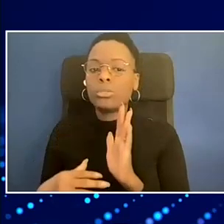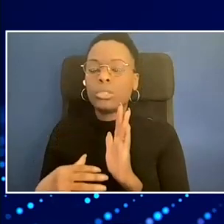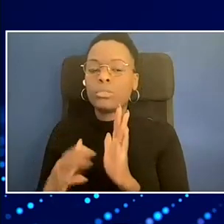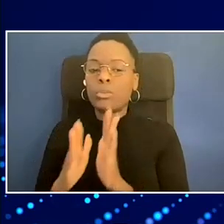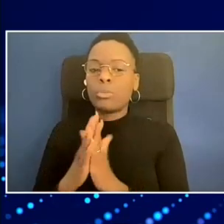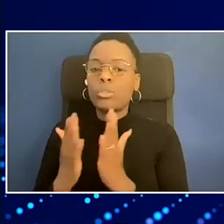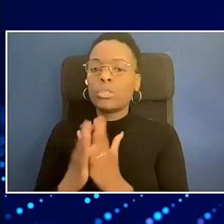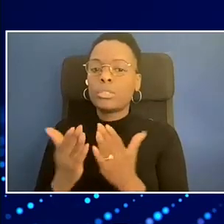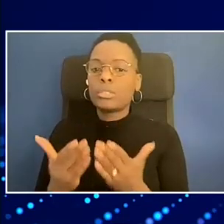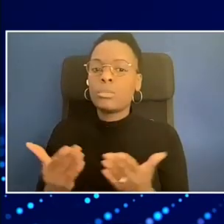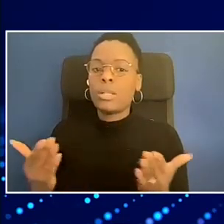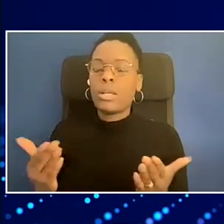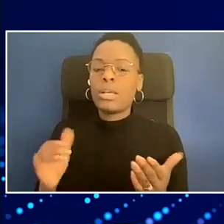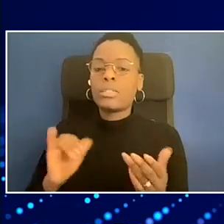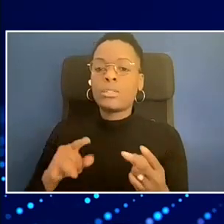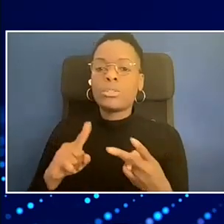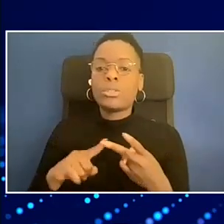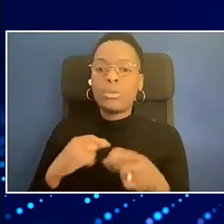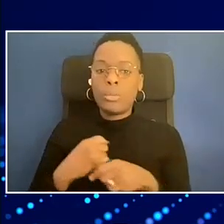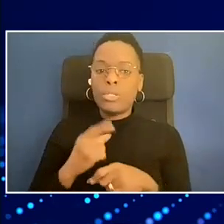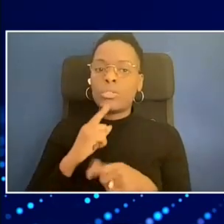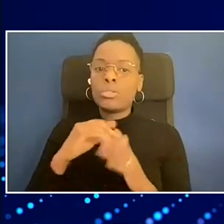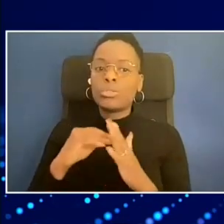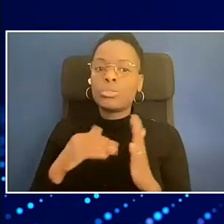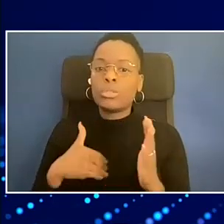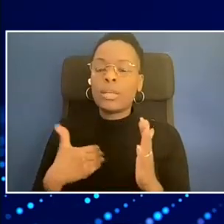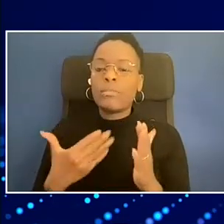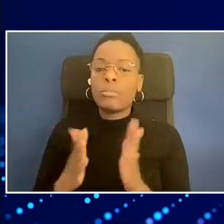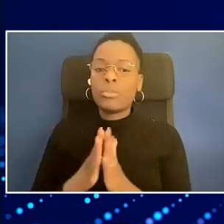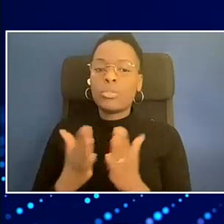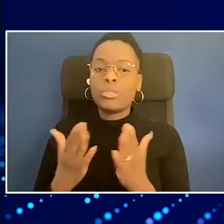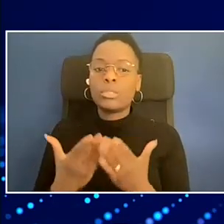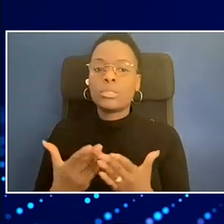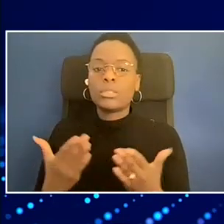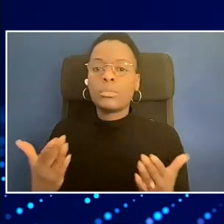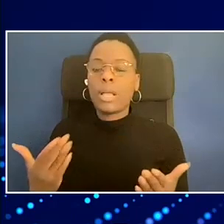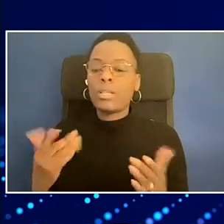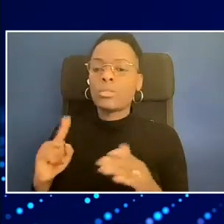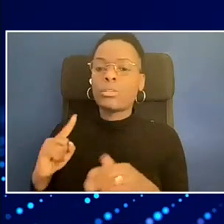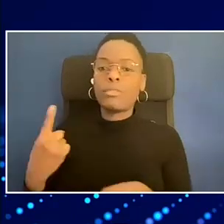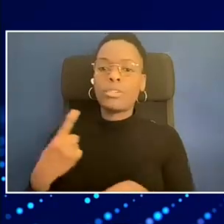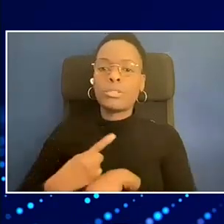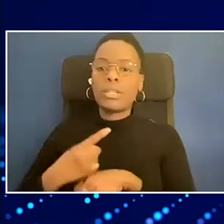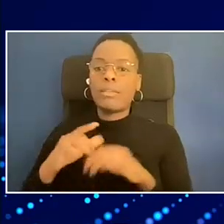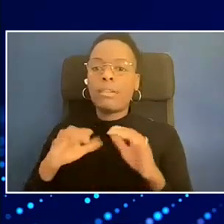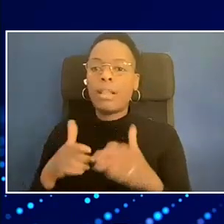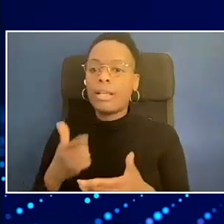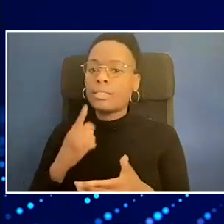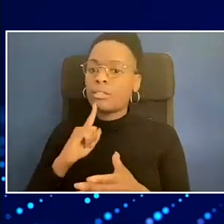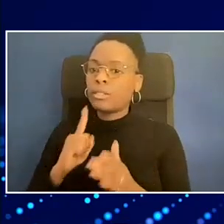supplies on the first day of class, which study after study has shown to improve academic achievement. The Department and others have expressed